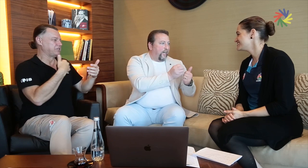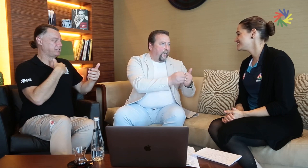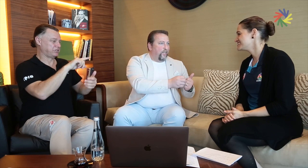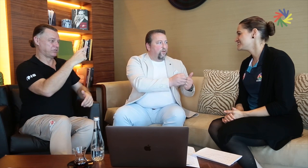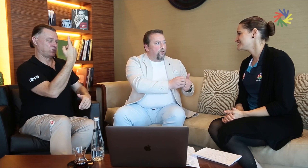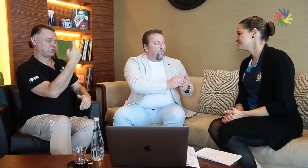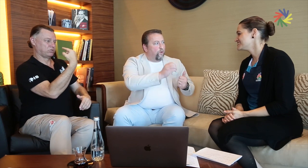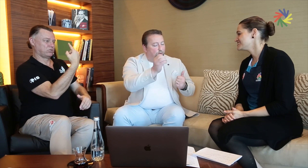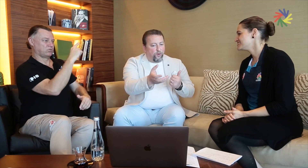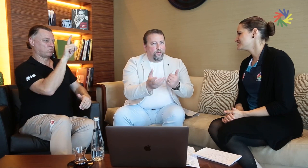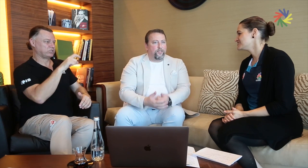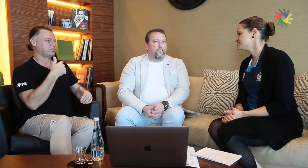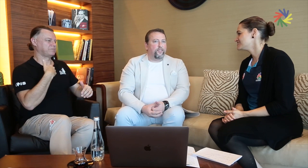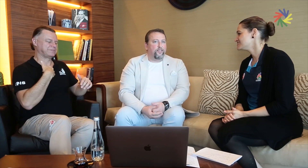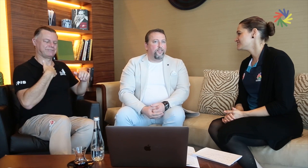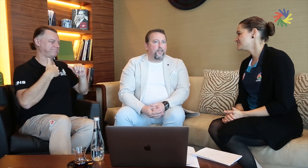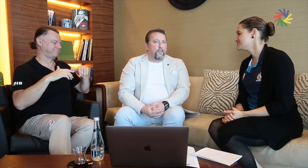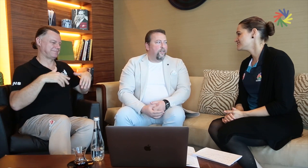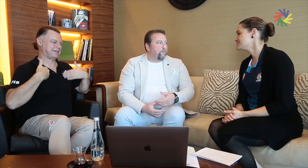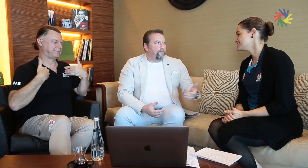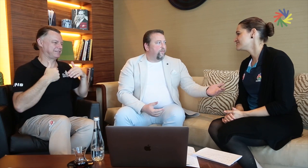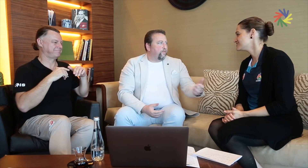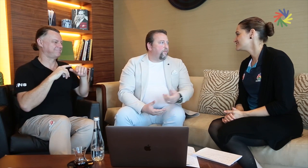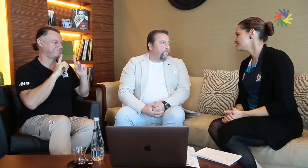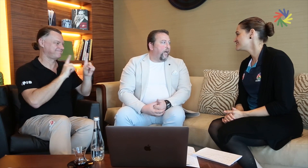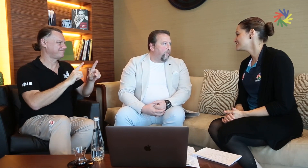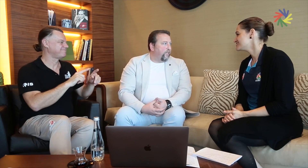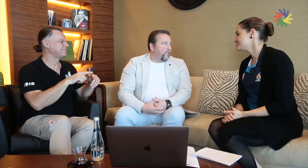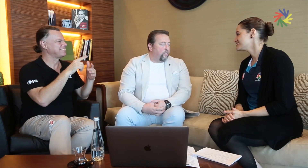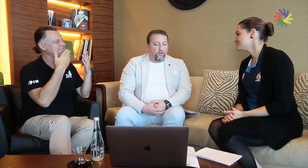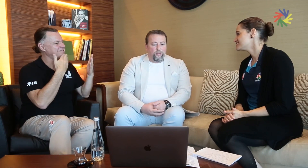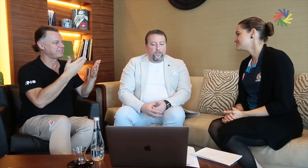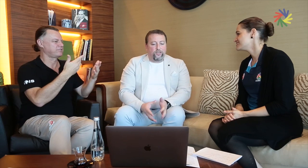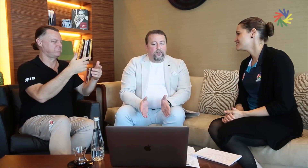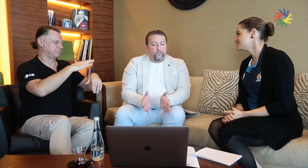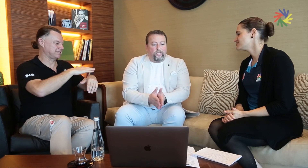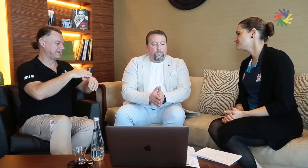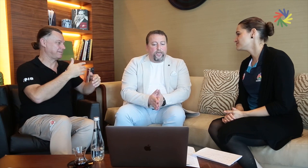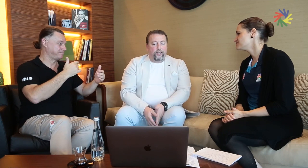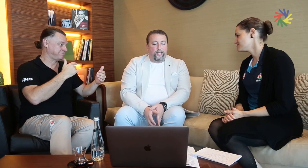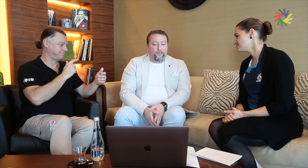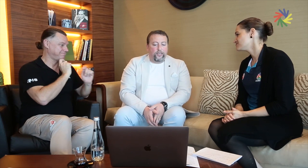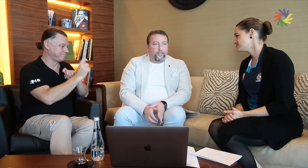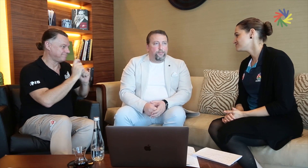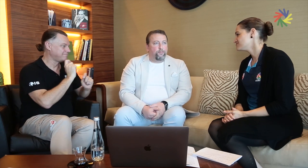ICSD for future Deaflympics.